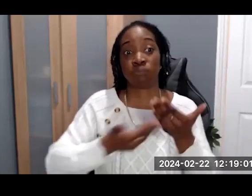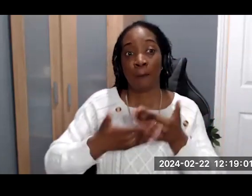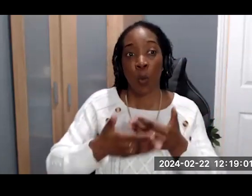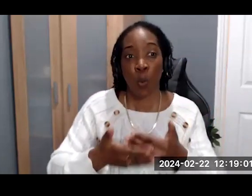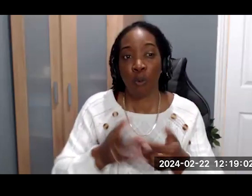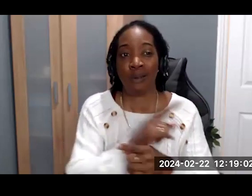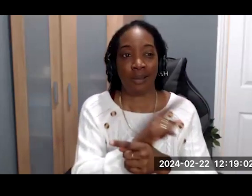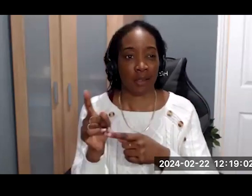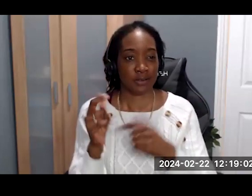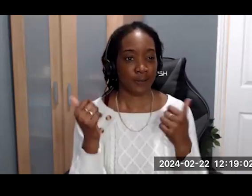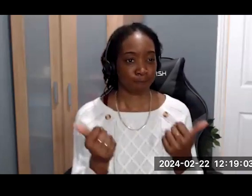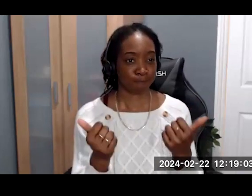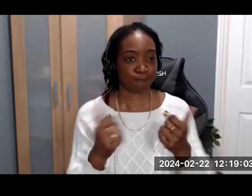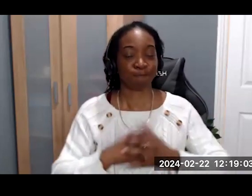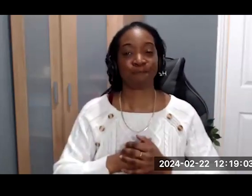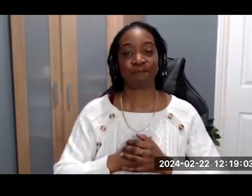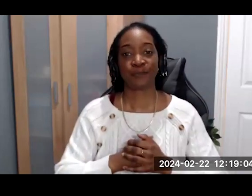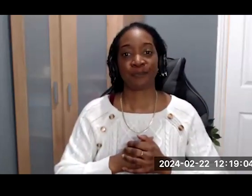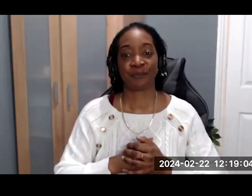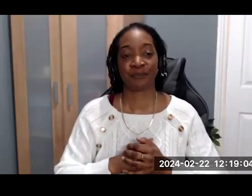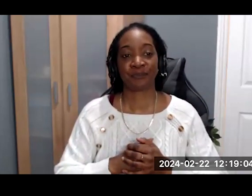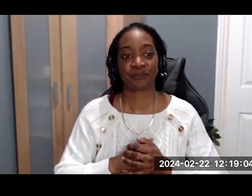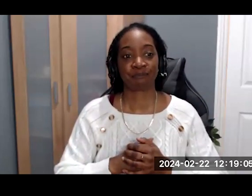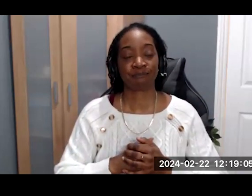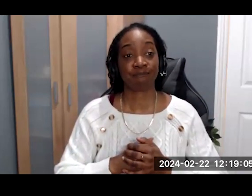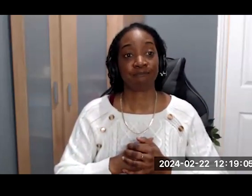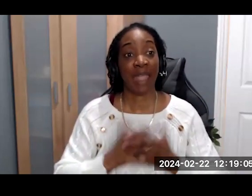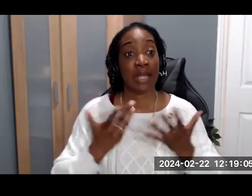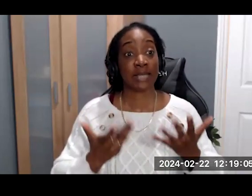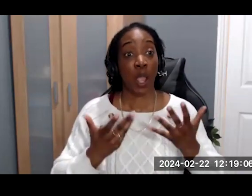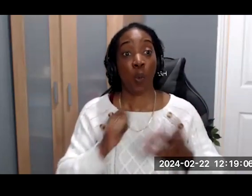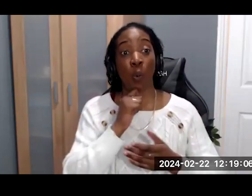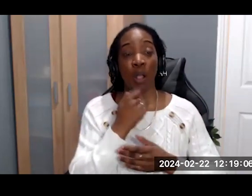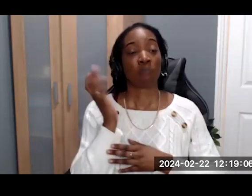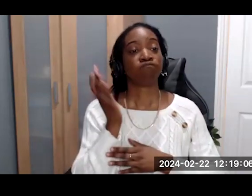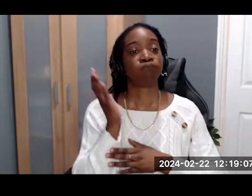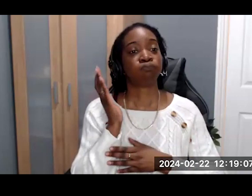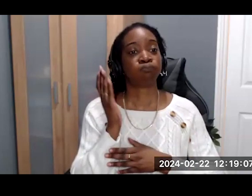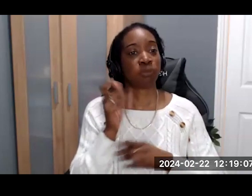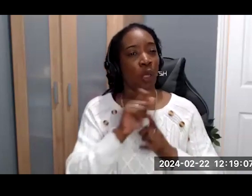go through I will now take the time to talk a little bit about the projects that we want